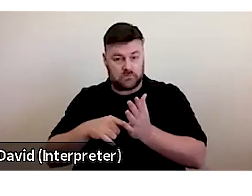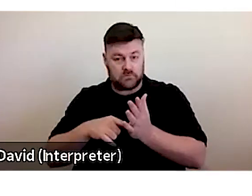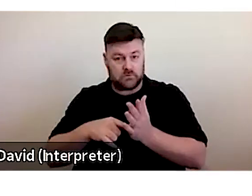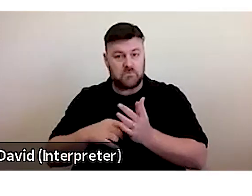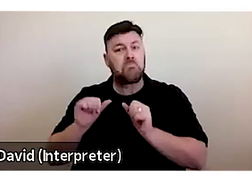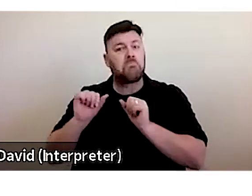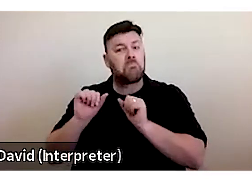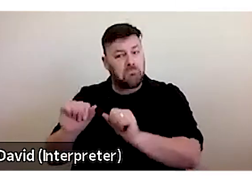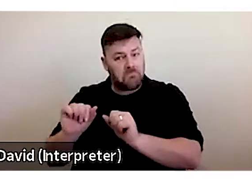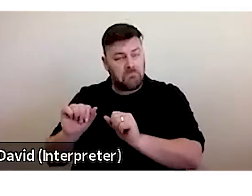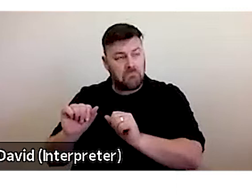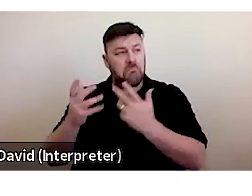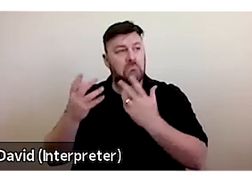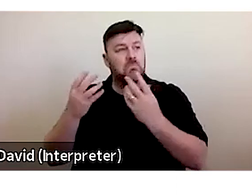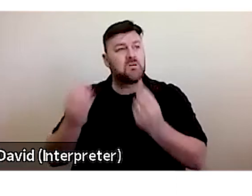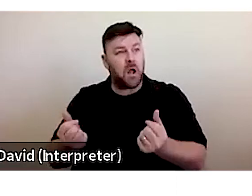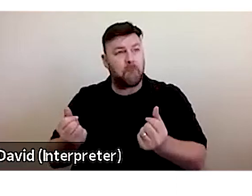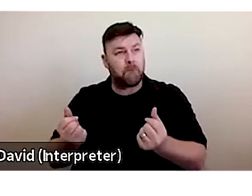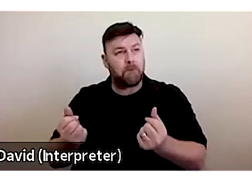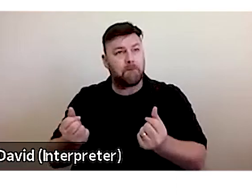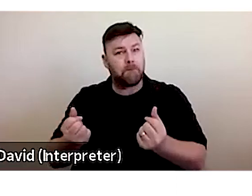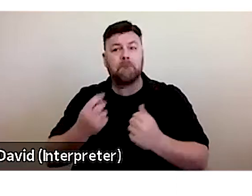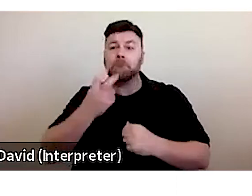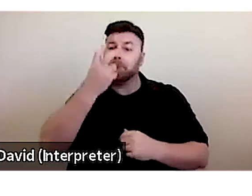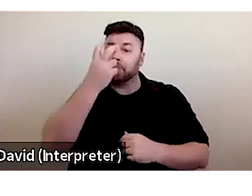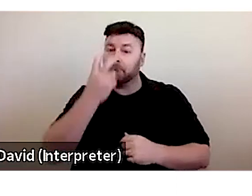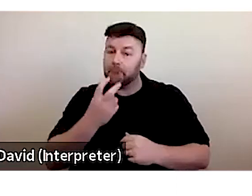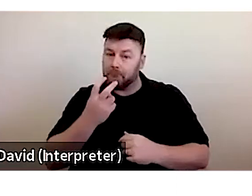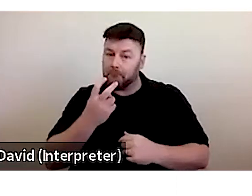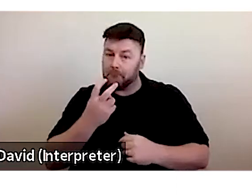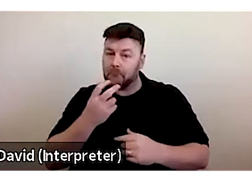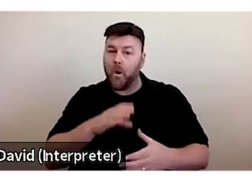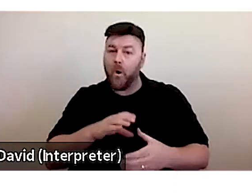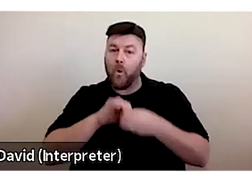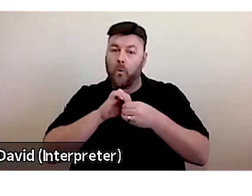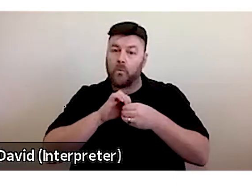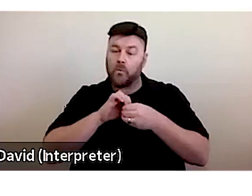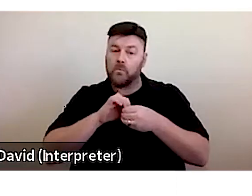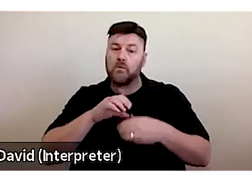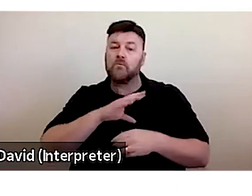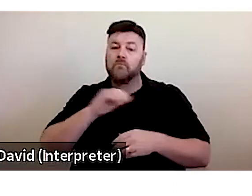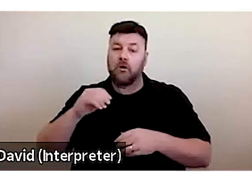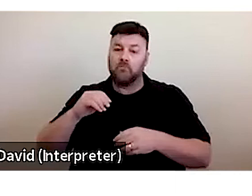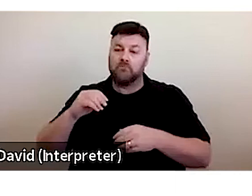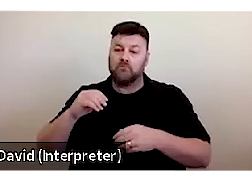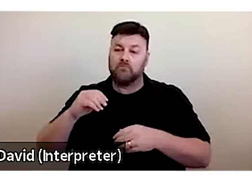Some stories owned culturally by groups and unknown author unauthorised reproduction is offensive.